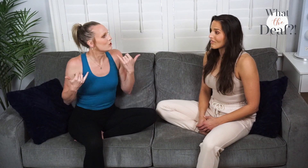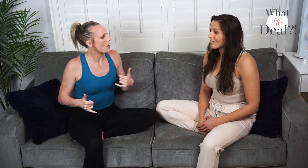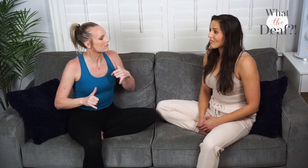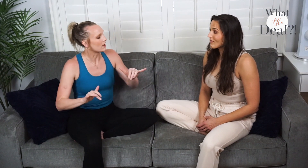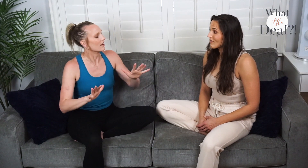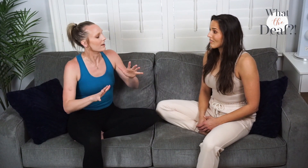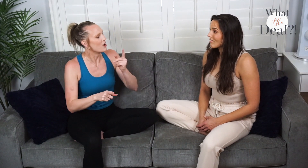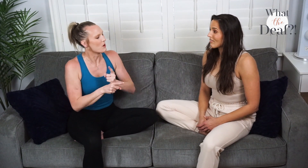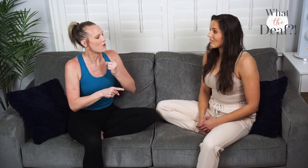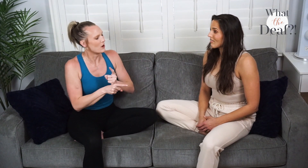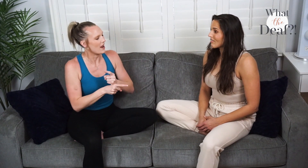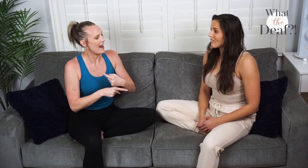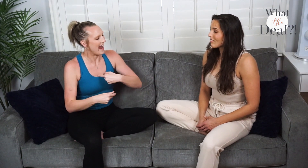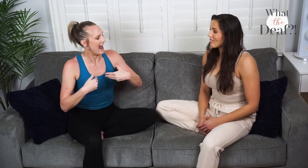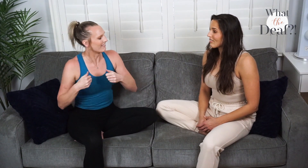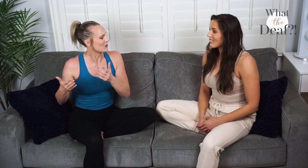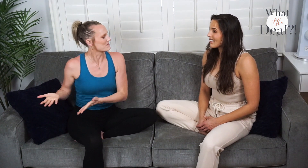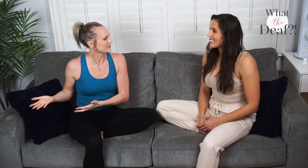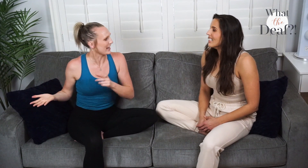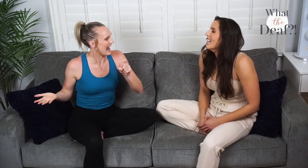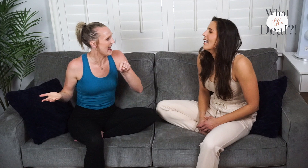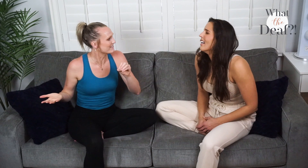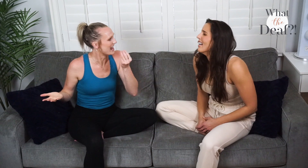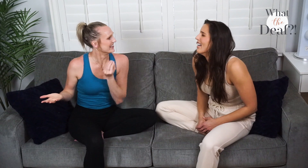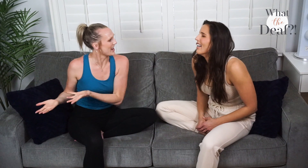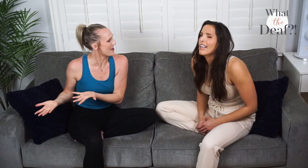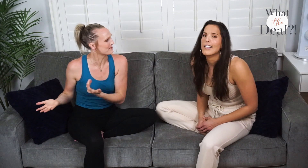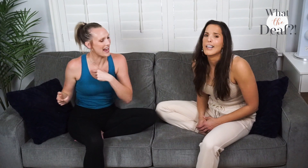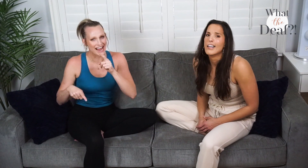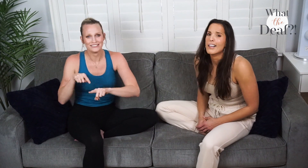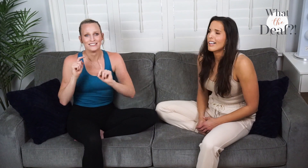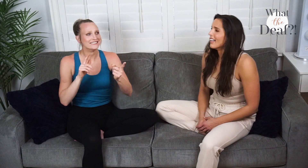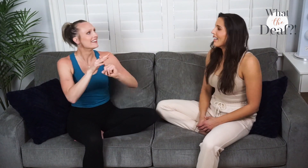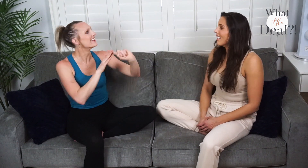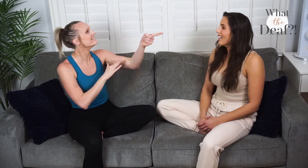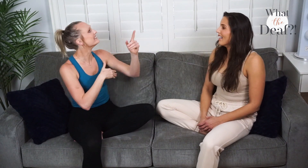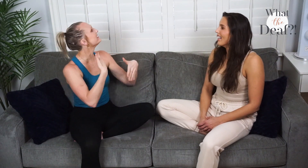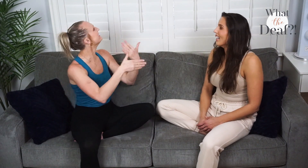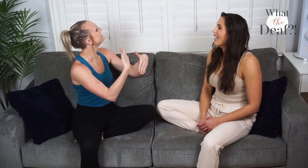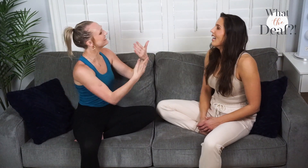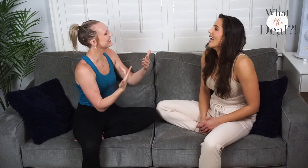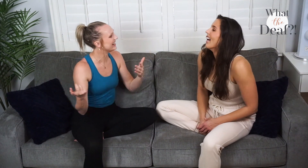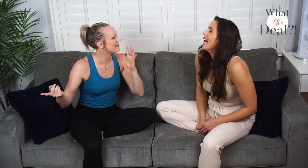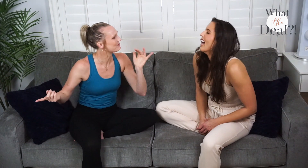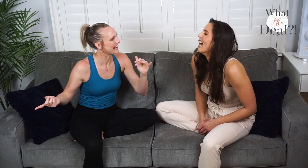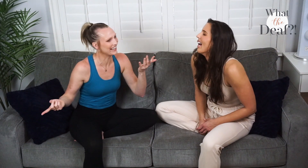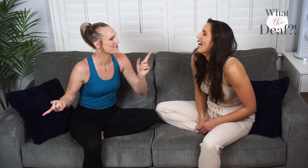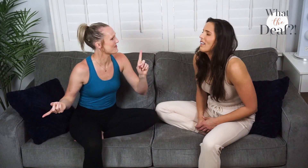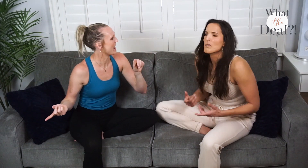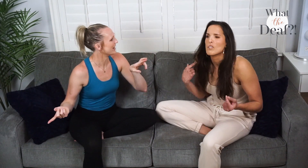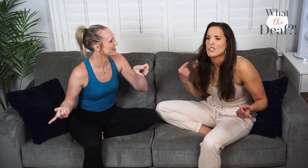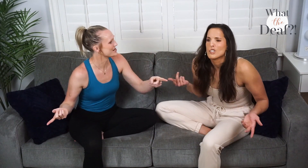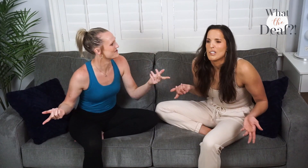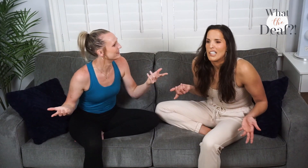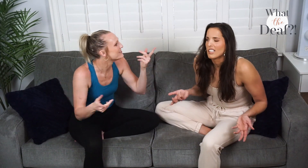So now I’m like oh yeah, I have another person and I kinda have to let him know where I’m going! I can’t just go places and he’d be like, “Where are you?!” -”What are you doing!?”